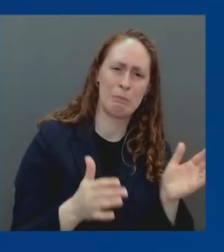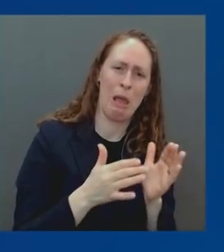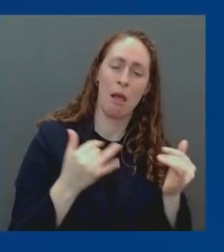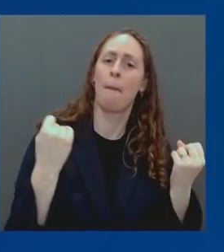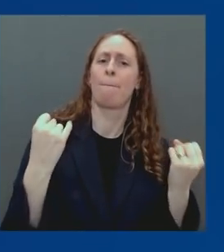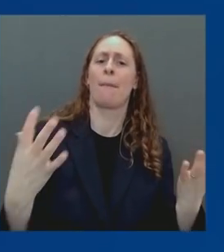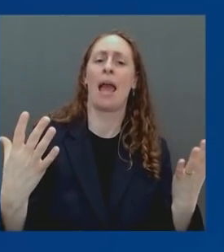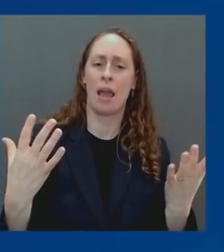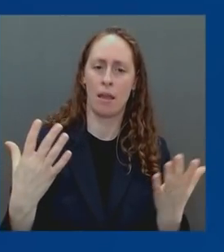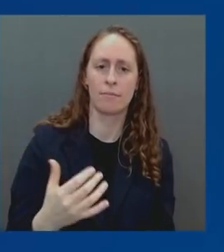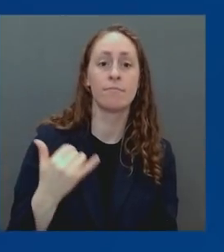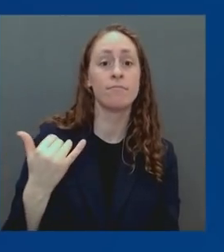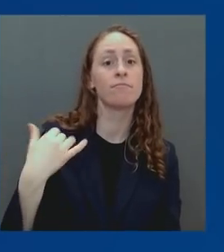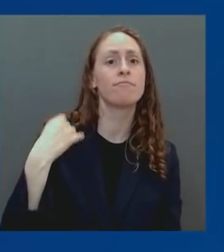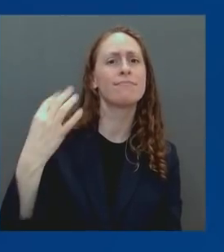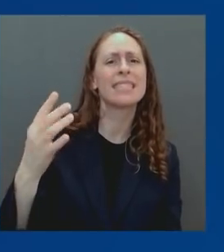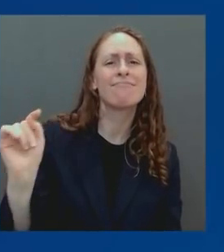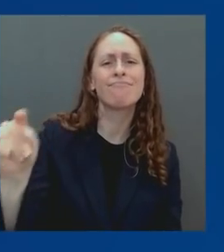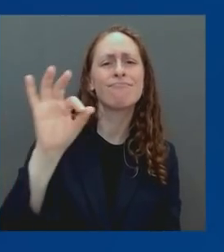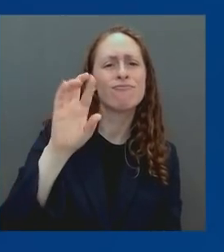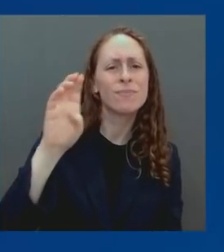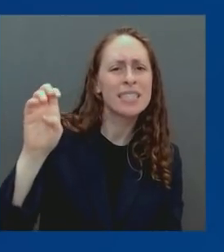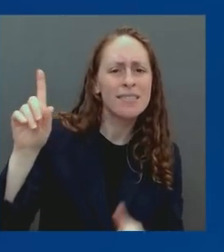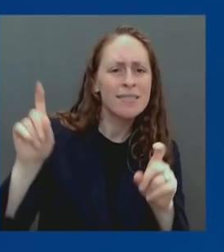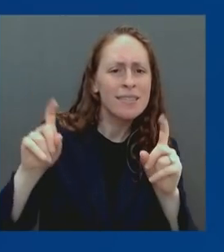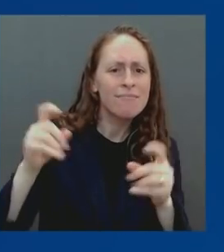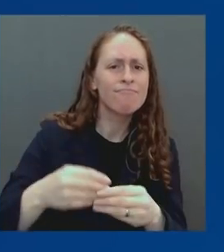So, our progress over the last year